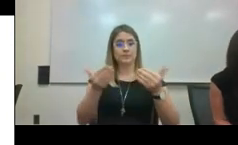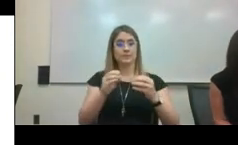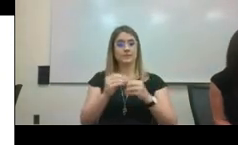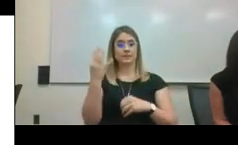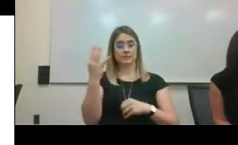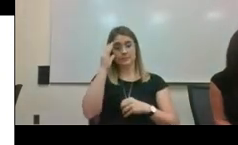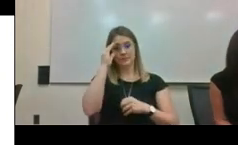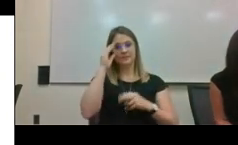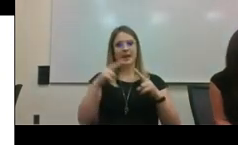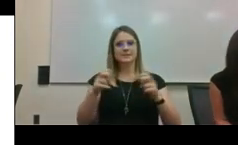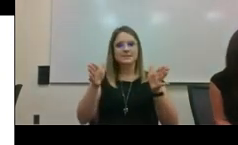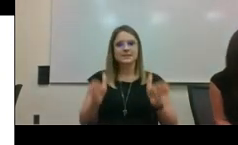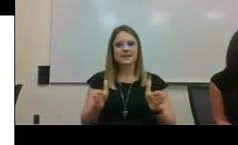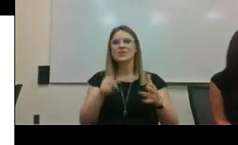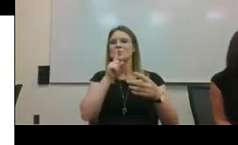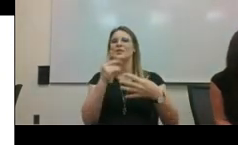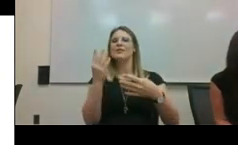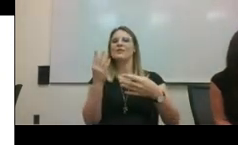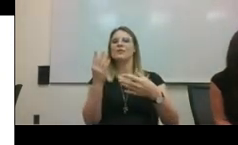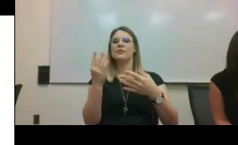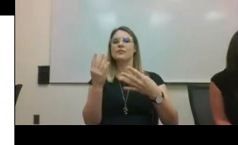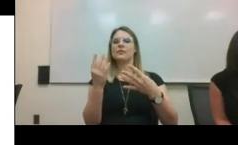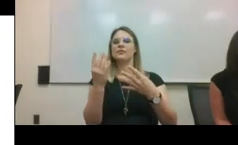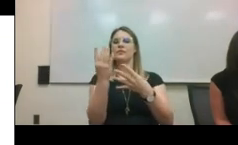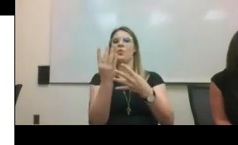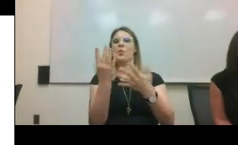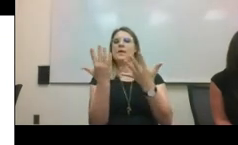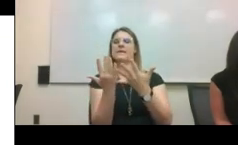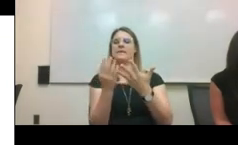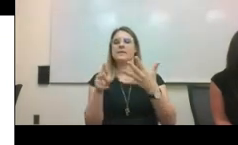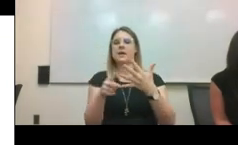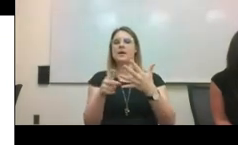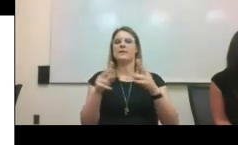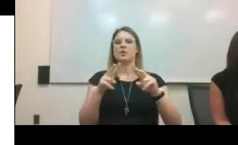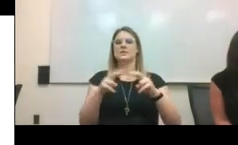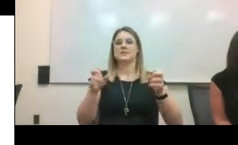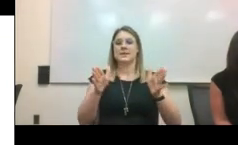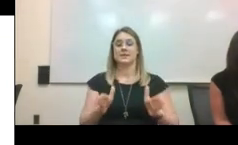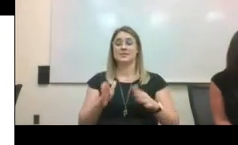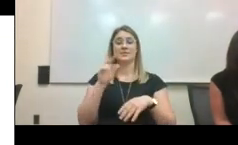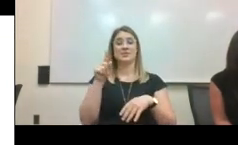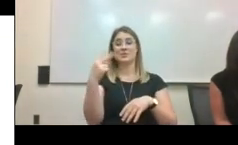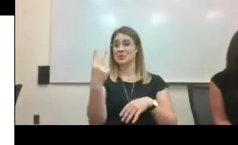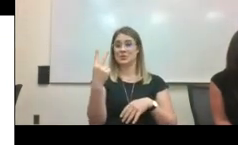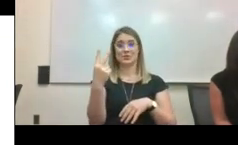So, it's the next to really around the assessors. So we had one, we only have two assessors because they're just that eight schools.